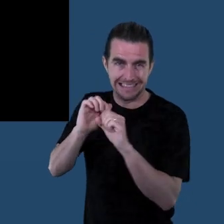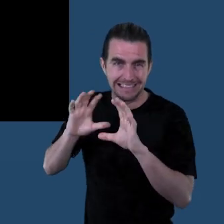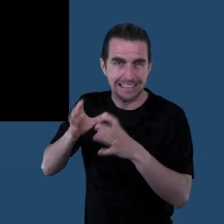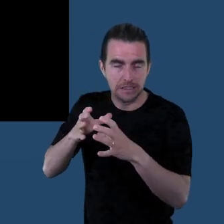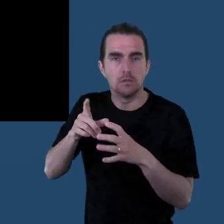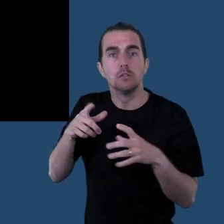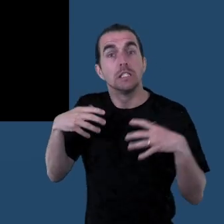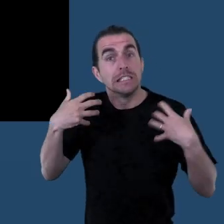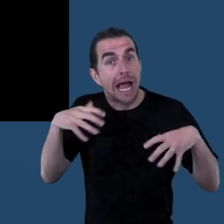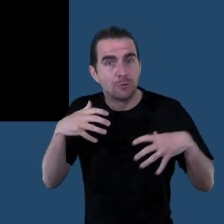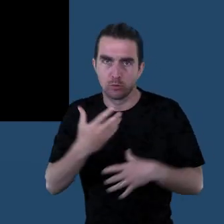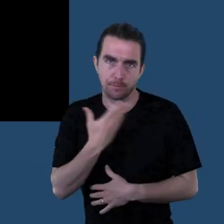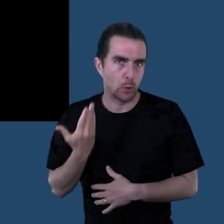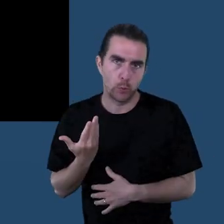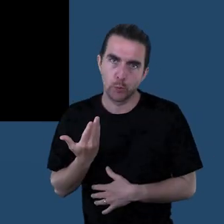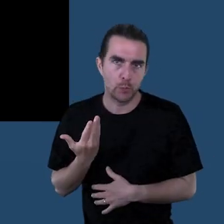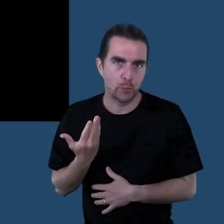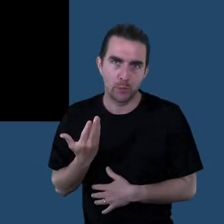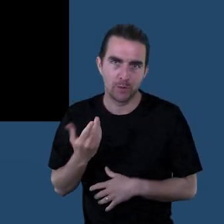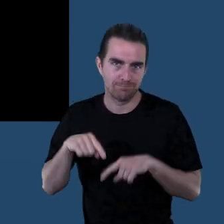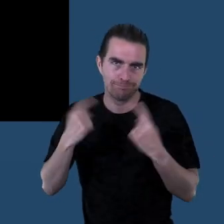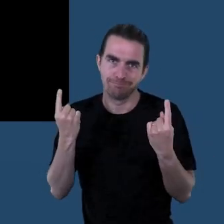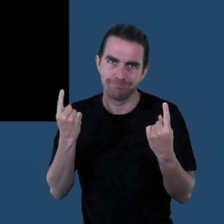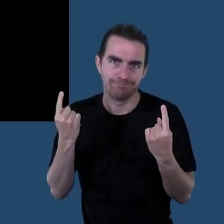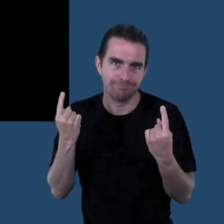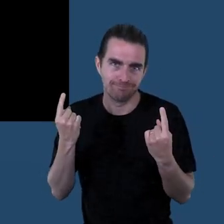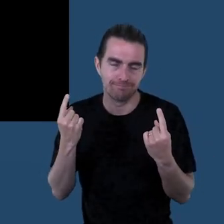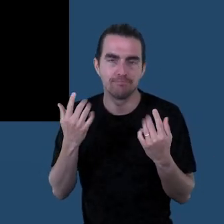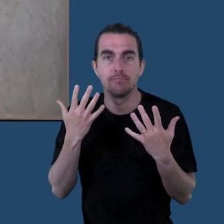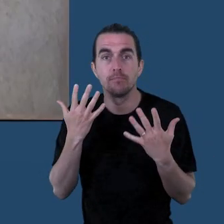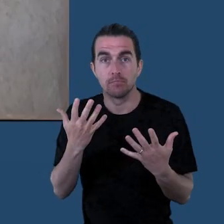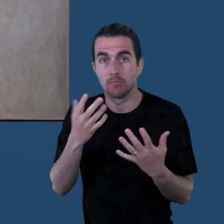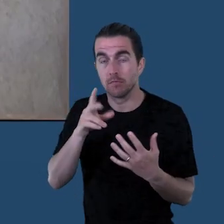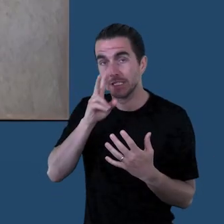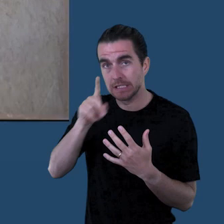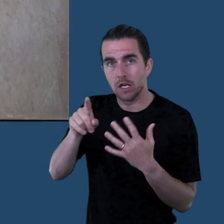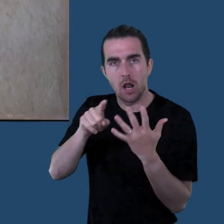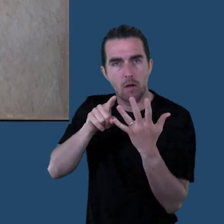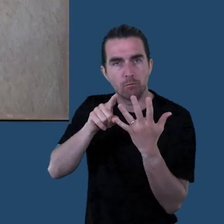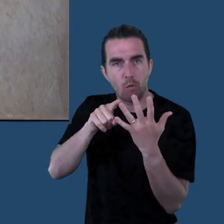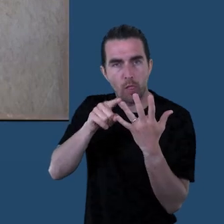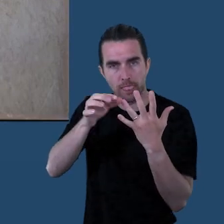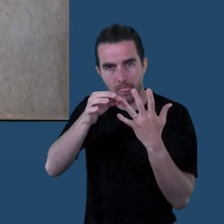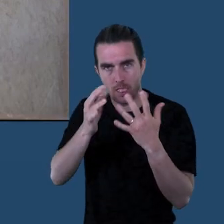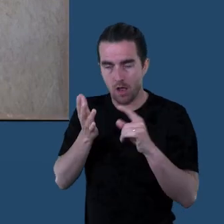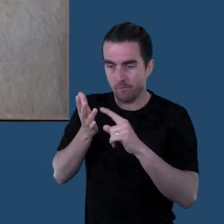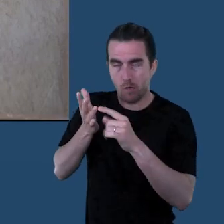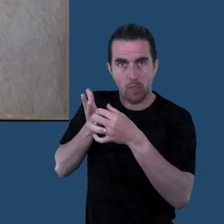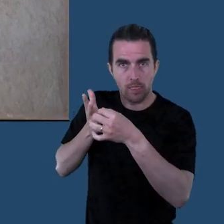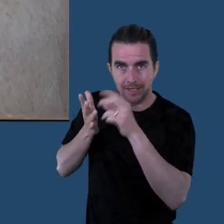Dinosaurs don't have these features. Yeah, you can really see that fourth finger in that image there.